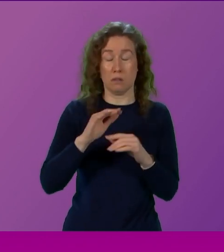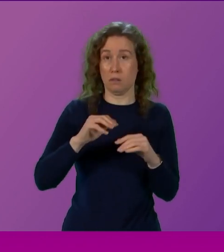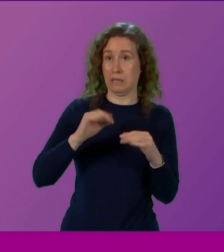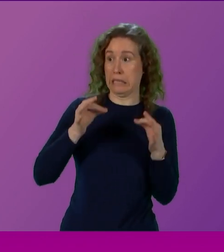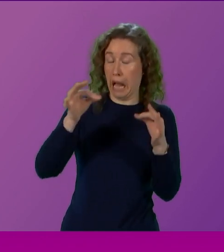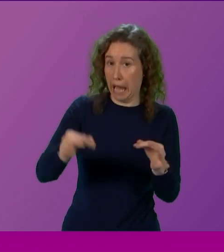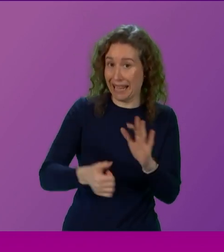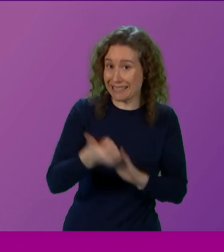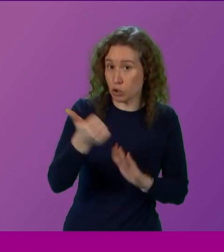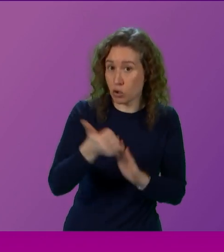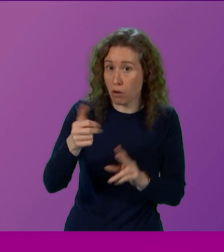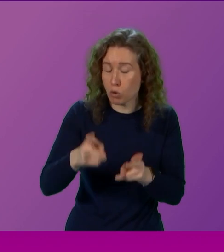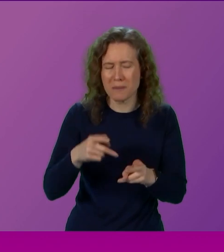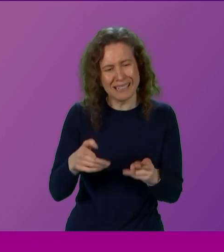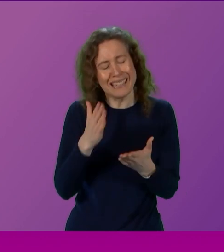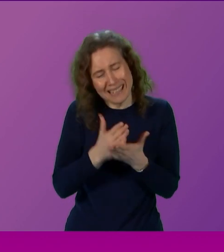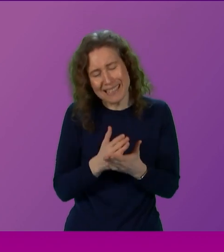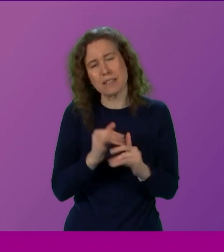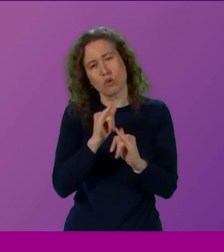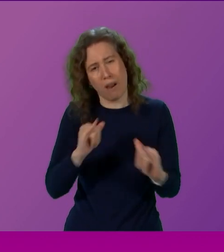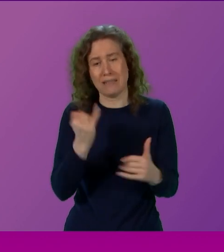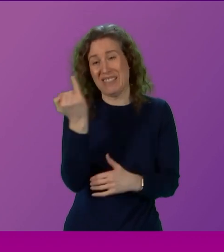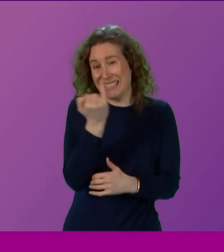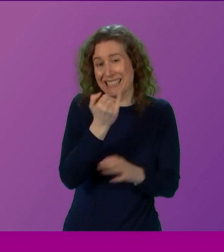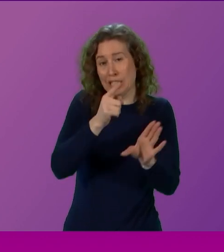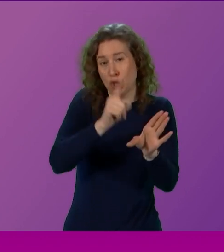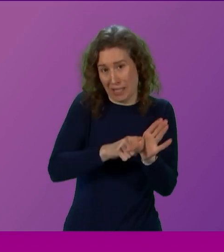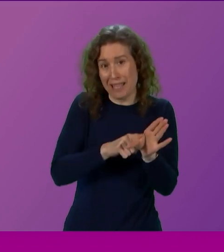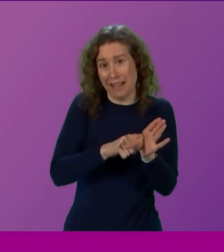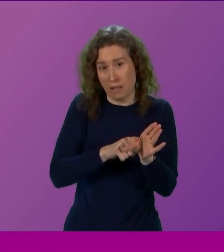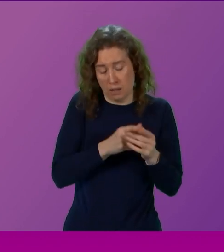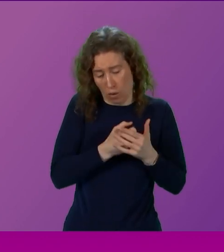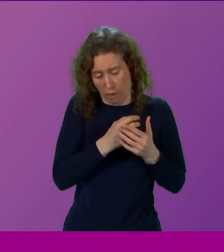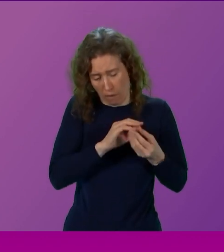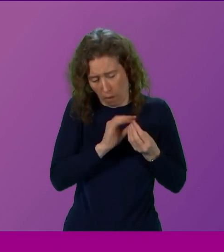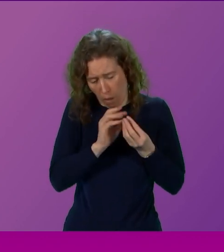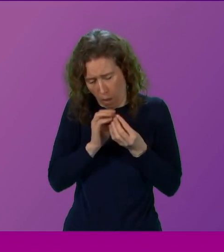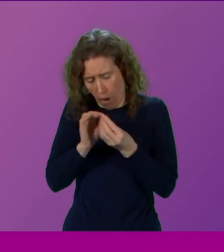discharge. This is a crisis 16 years in the making because of SNP mismanagement of our